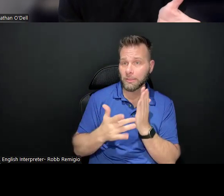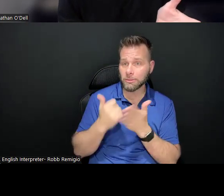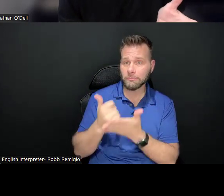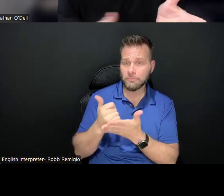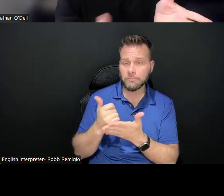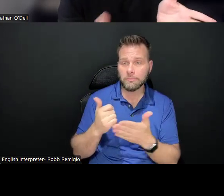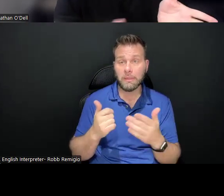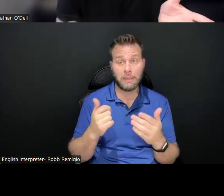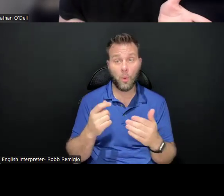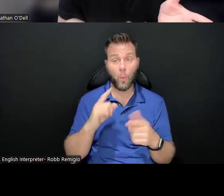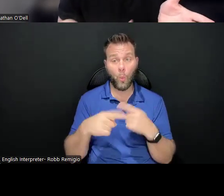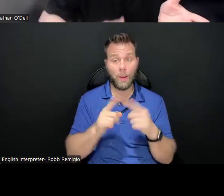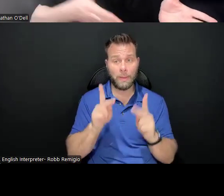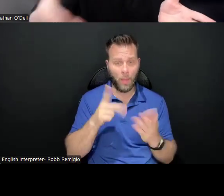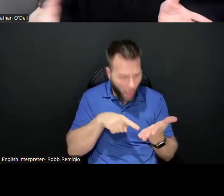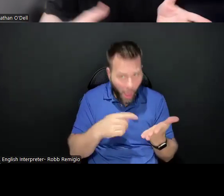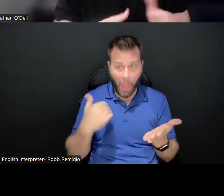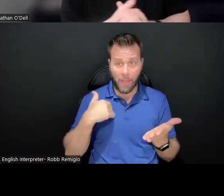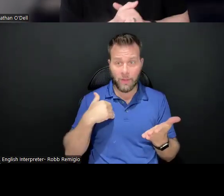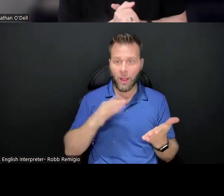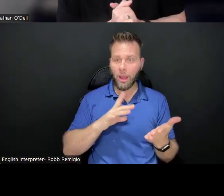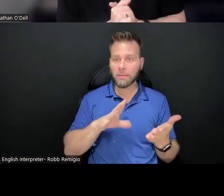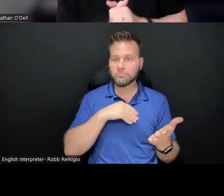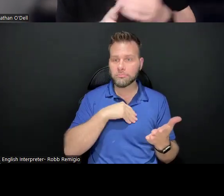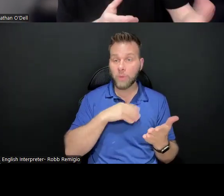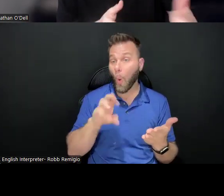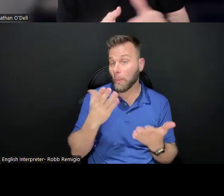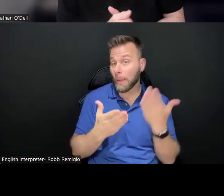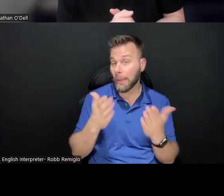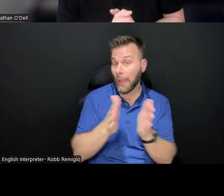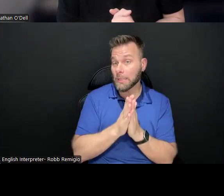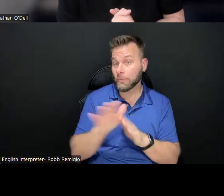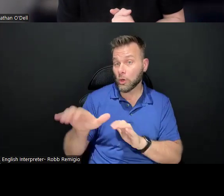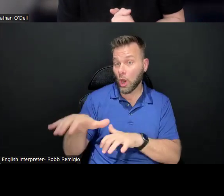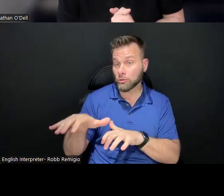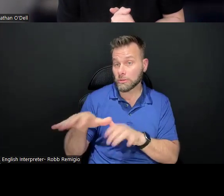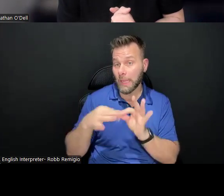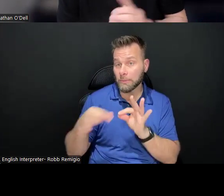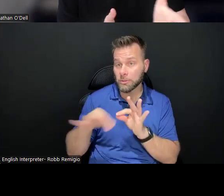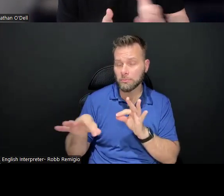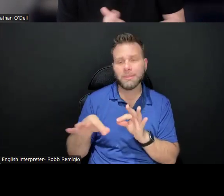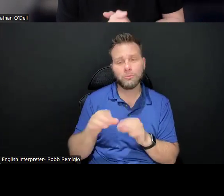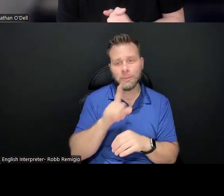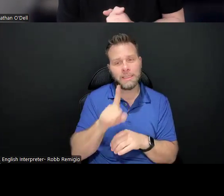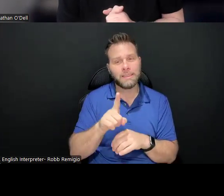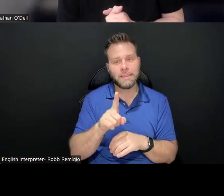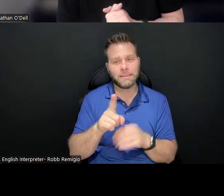And once they know it exists, they might be okay with that. Or they might ask for CART But it is up to the individual.